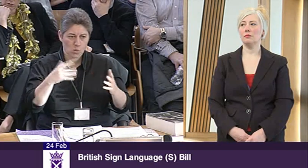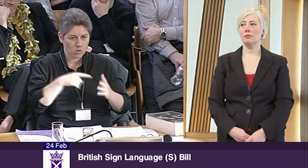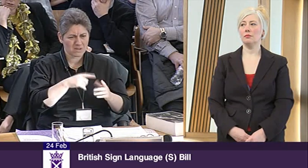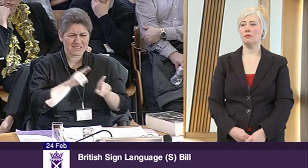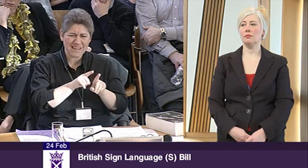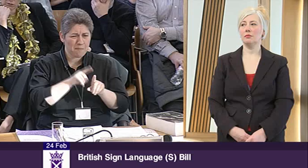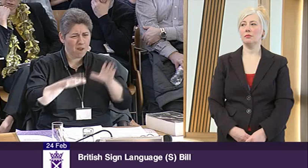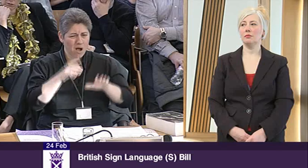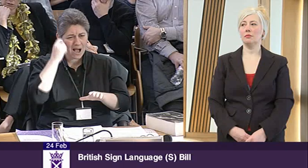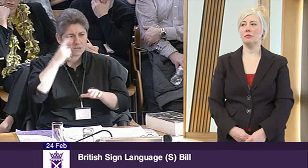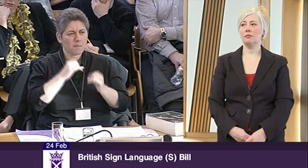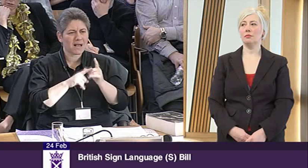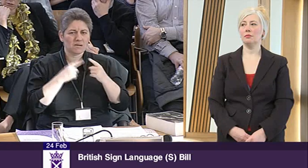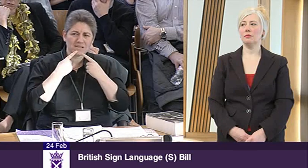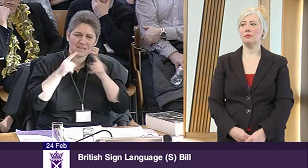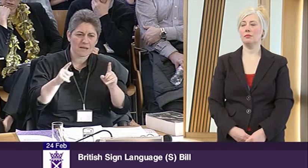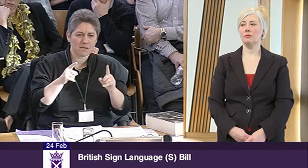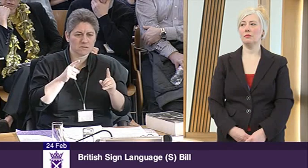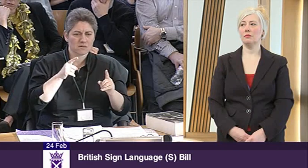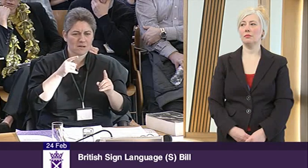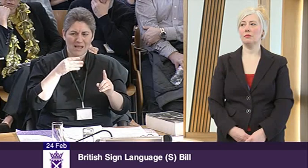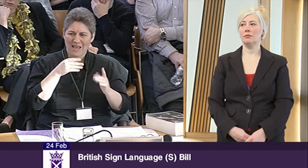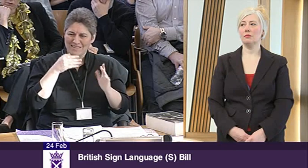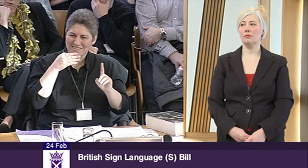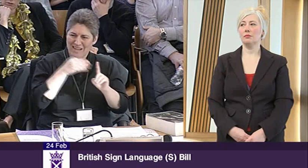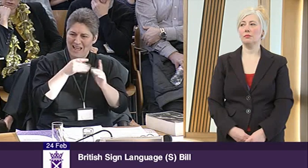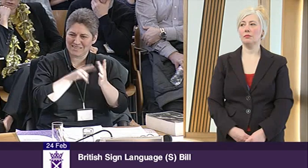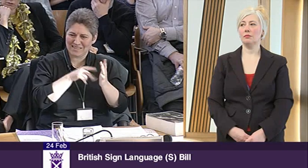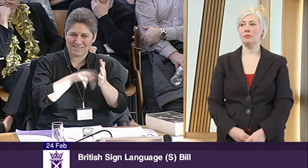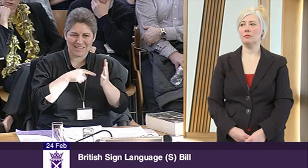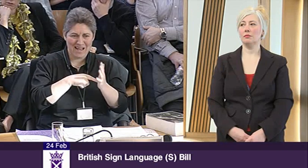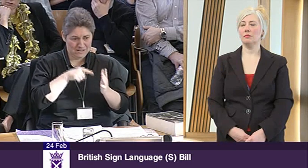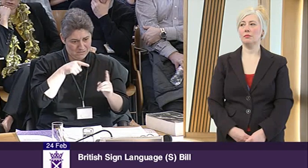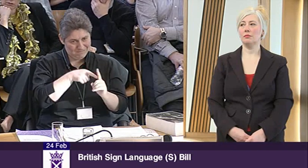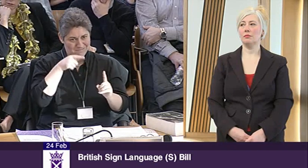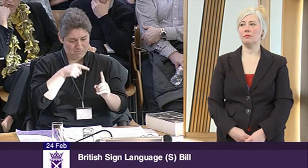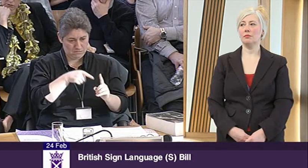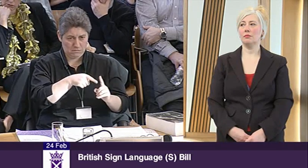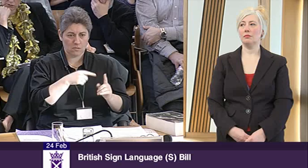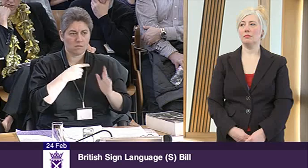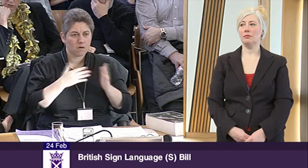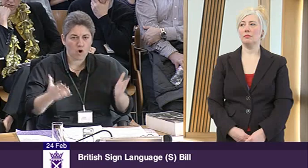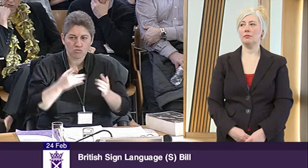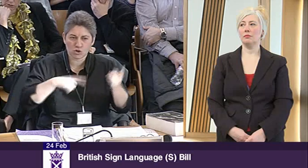things. Pages 24 to 26 of the committee papers cover the content and context. The BSL charter